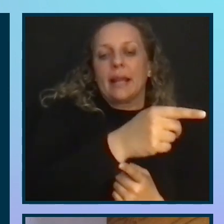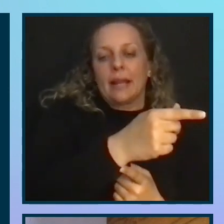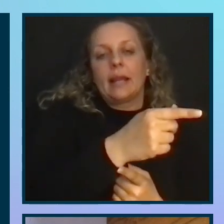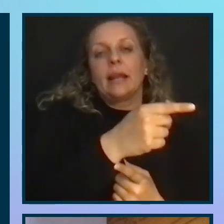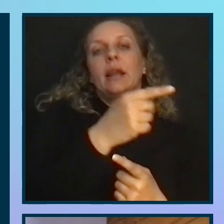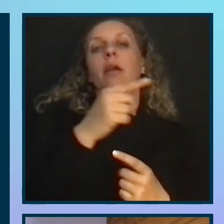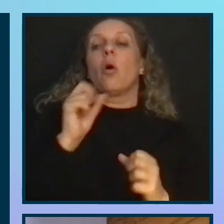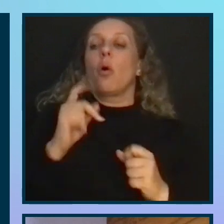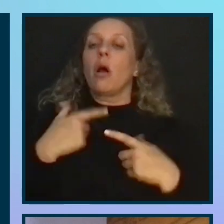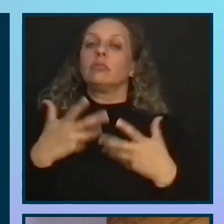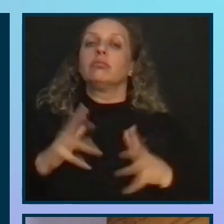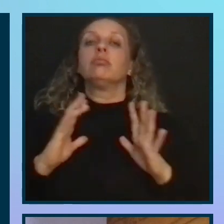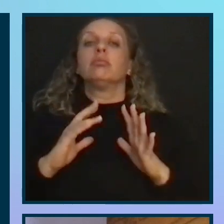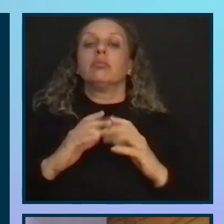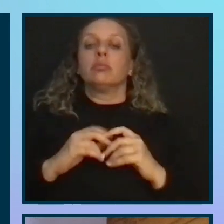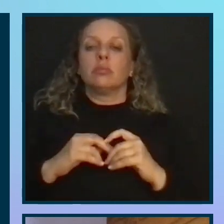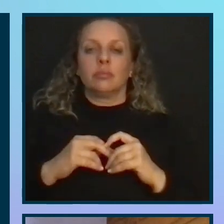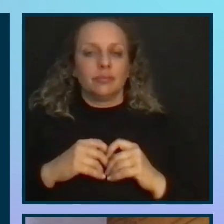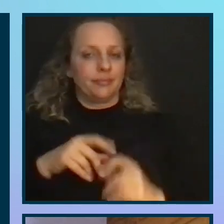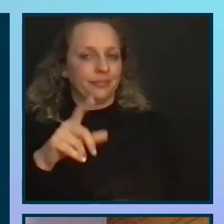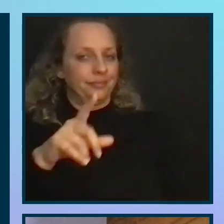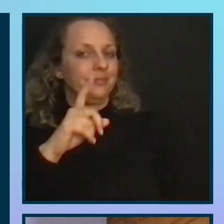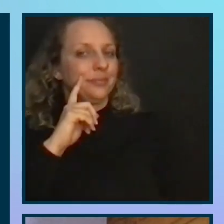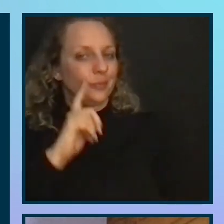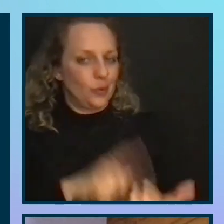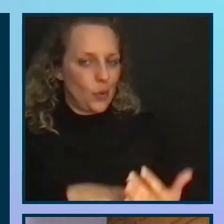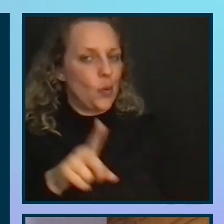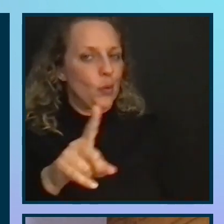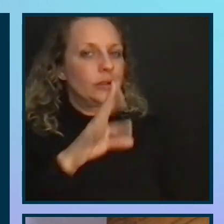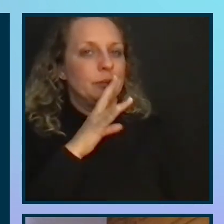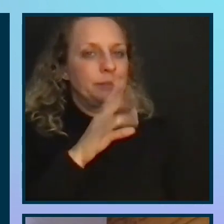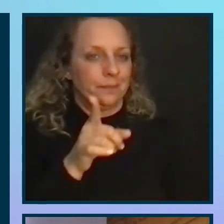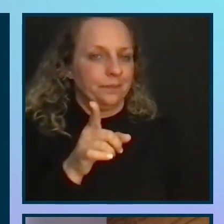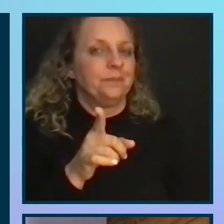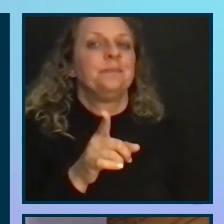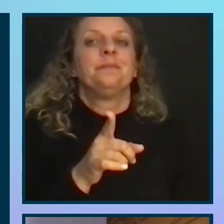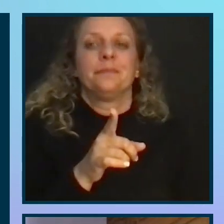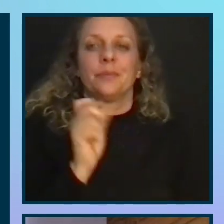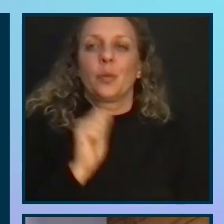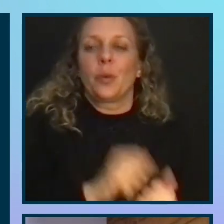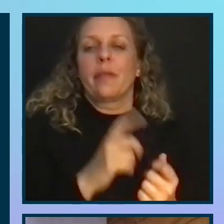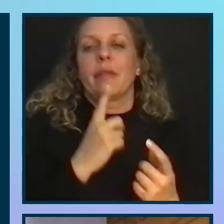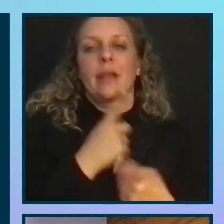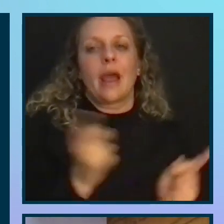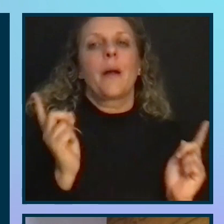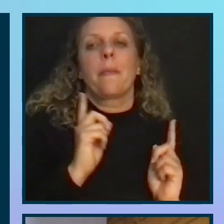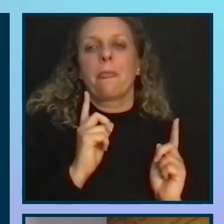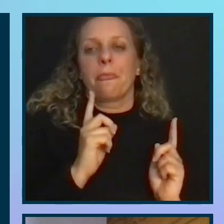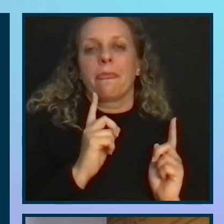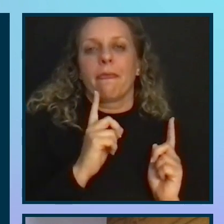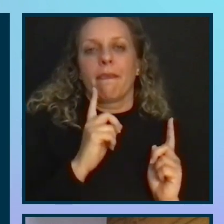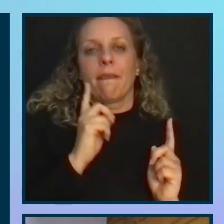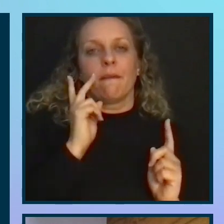Okay, so some things you may have noticed there with the announcement, visually, there's an X or close button,